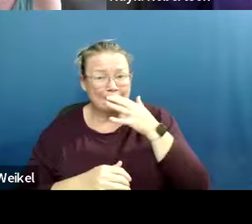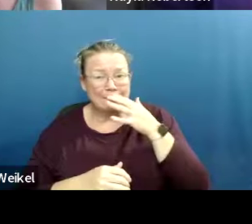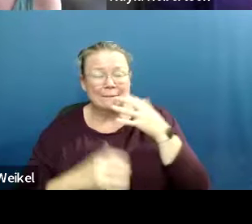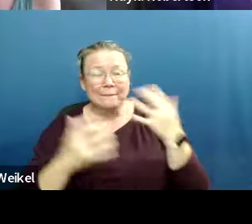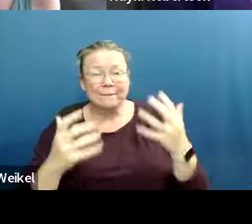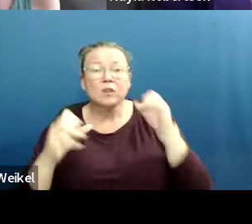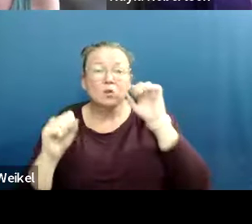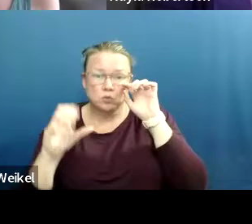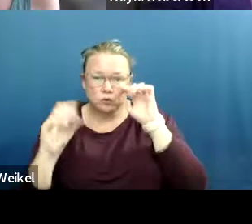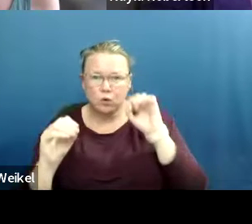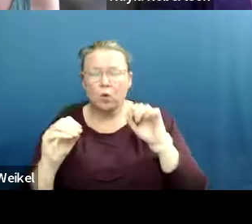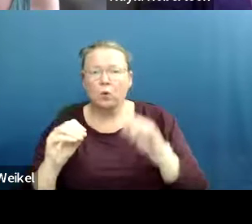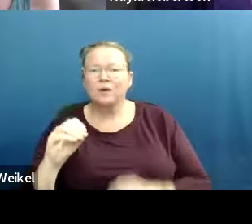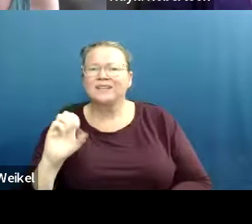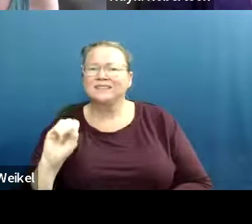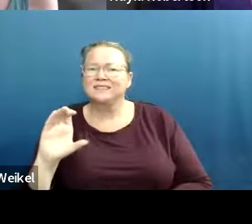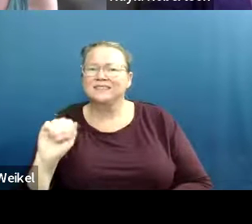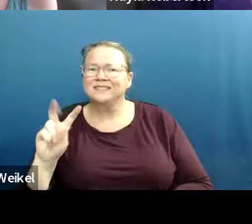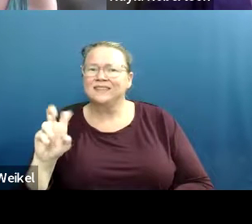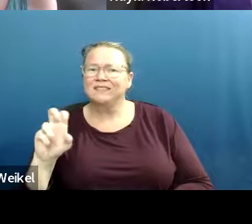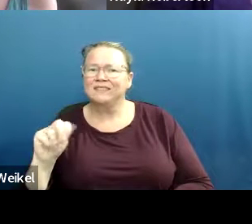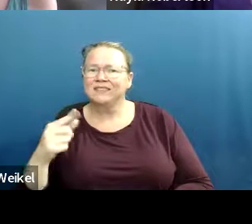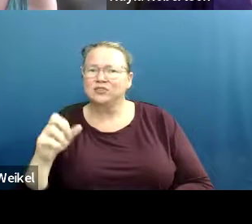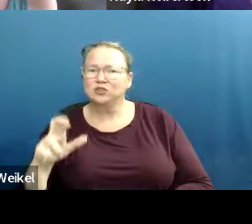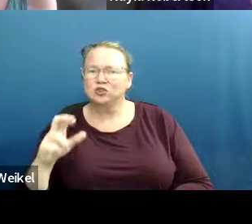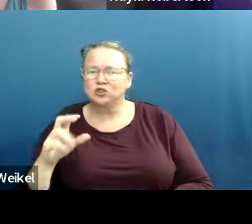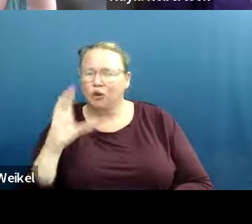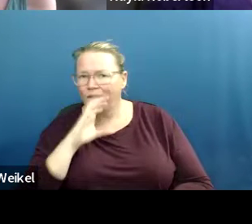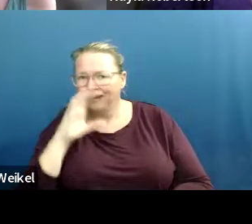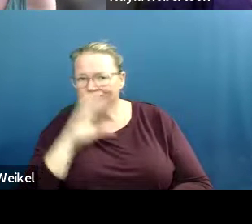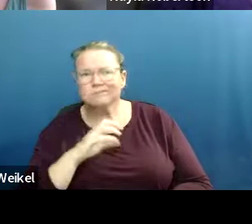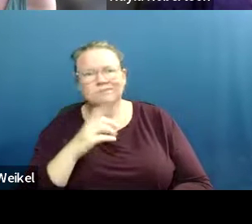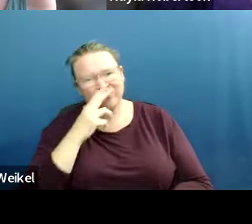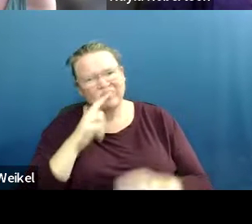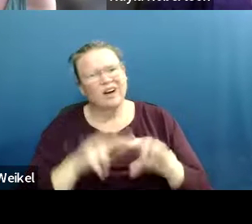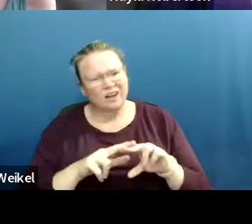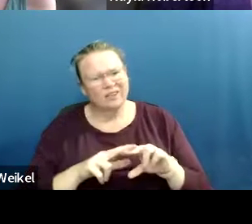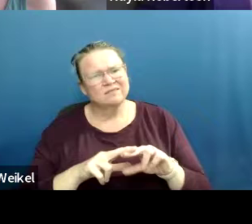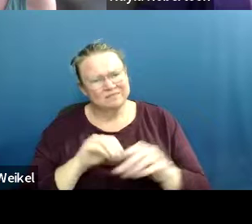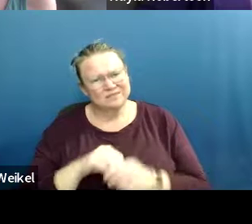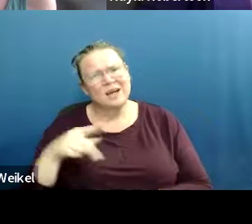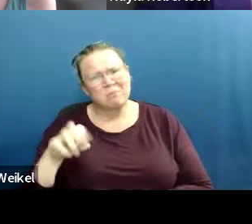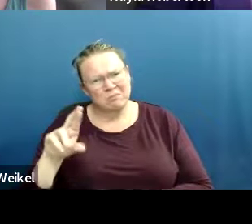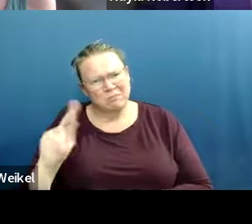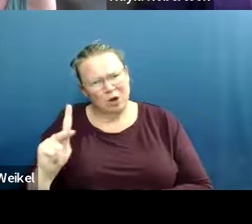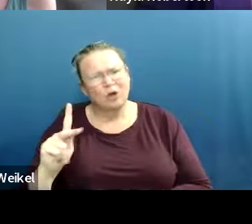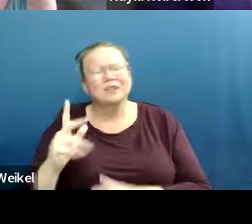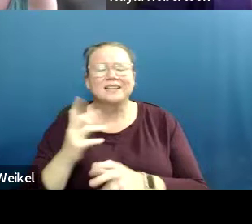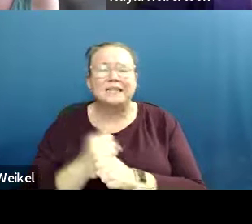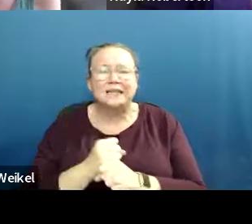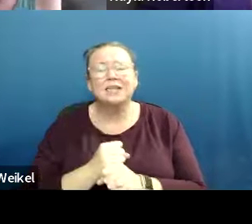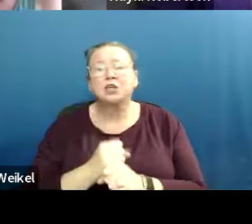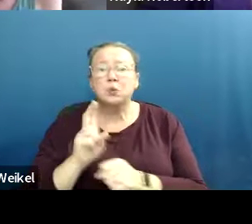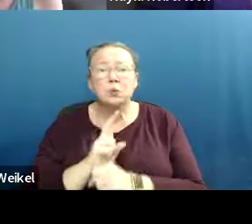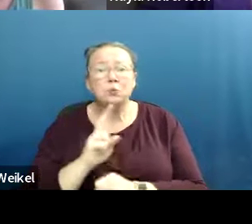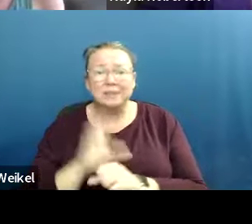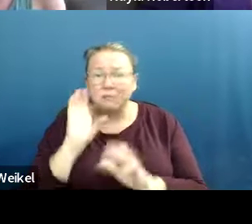Rosie Vazquez: So scavenger hunts seem to be a fun thing to do at Parks, just getting using pictures and